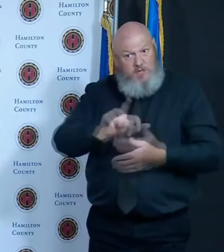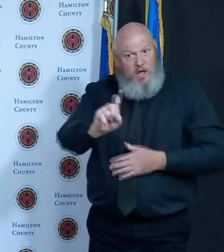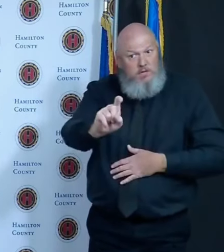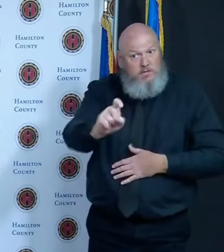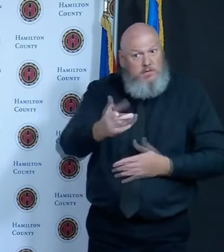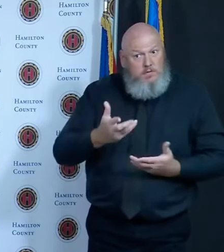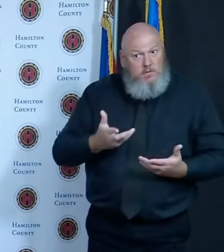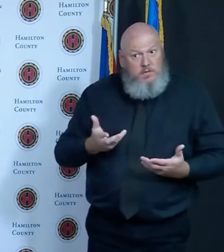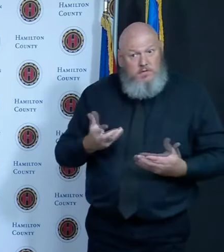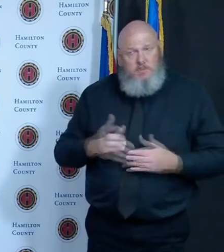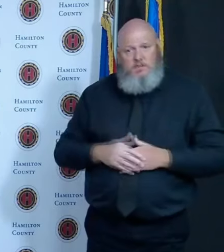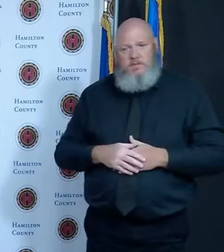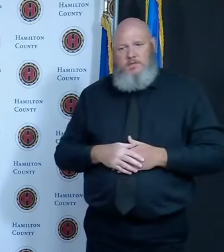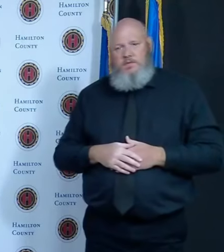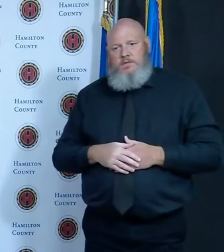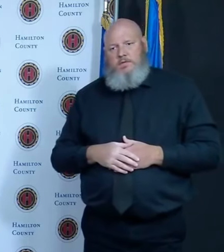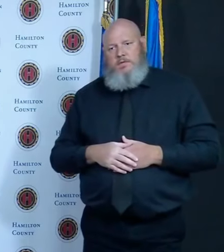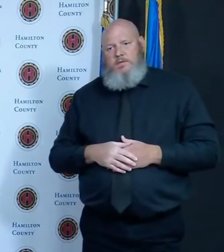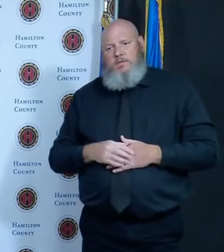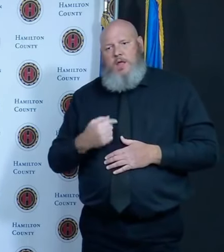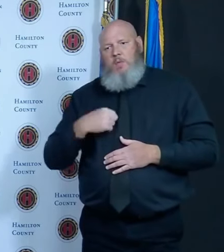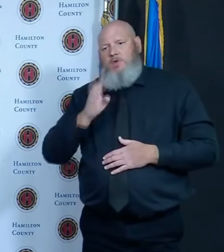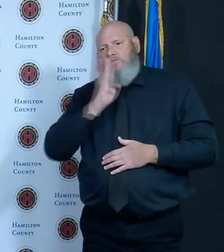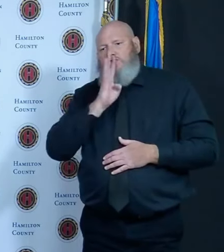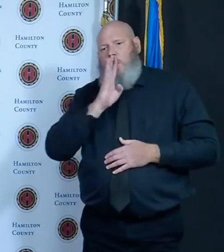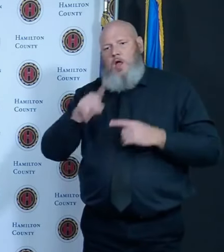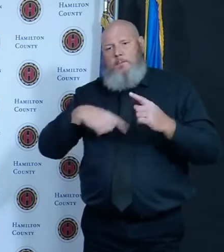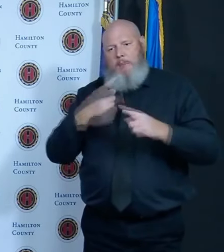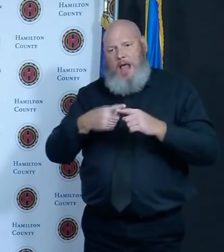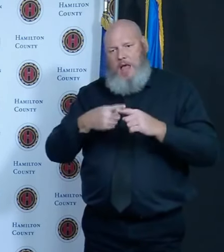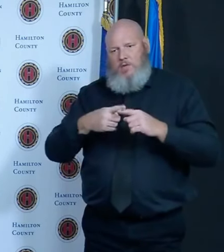curve in a minute but what are you hearing on the ground Eric oh yeah I